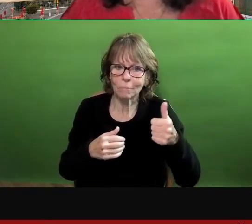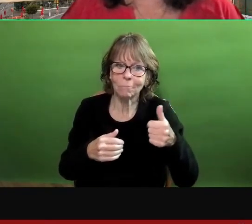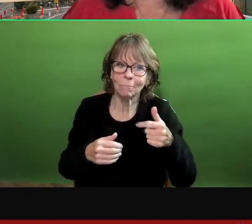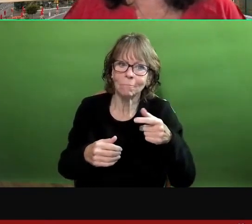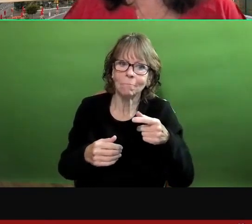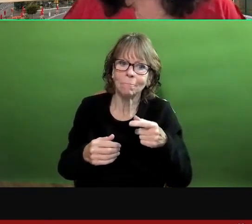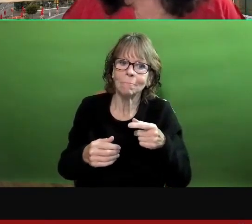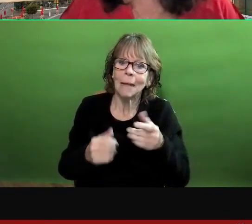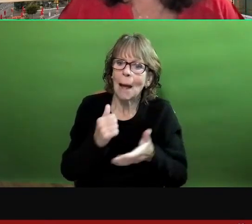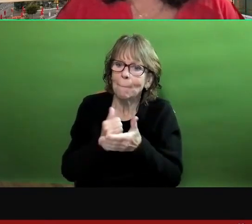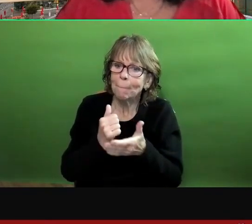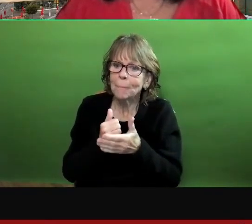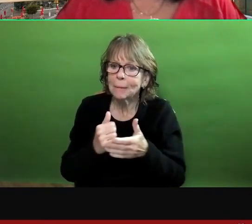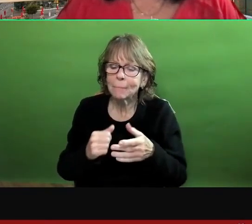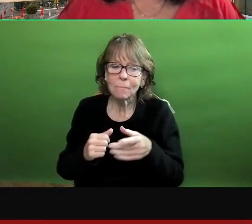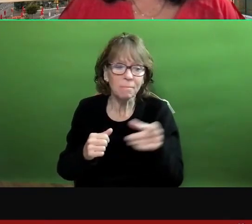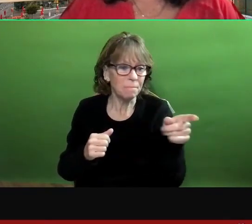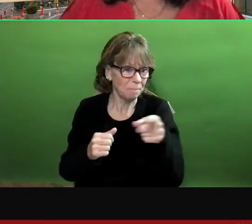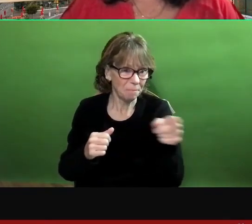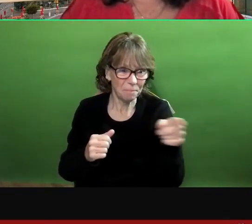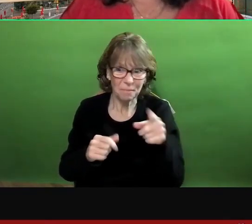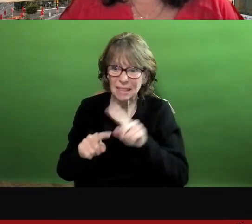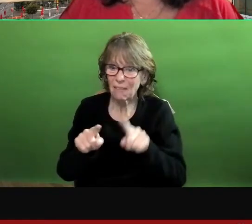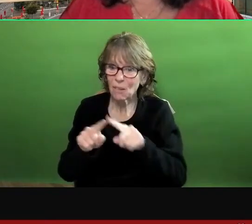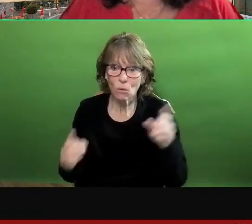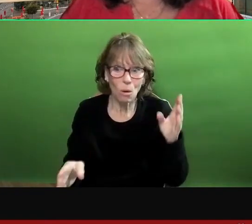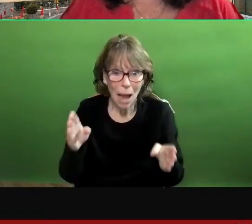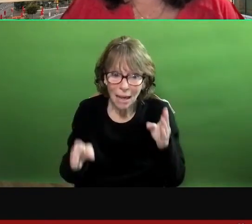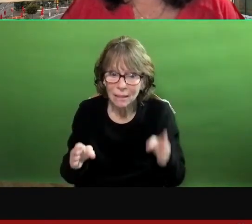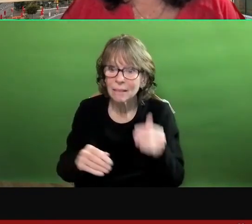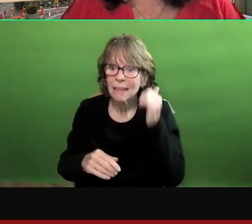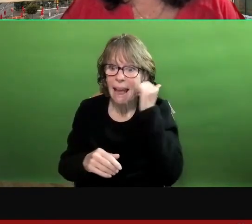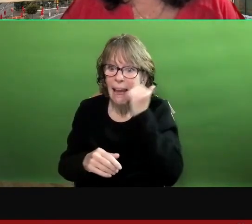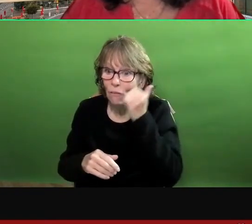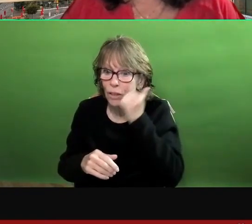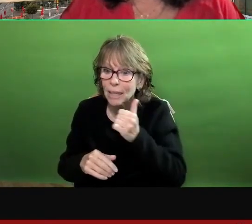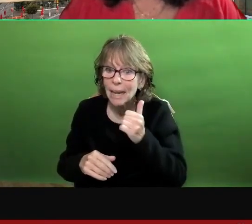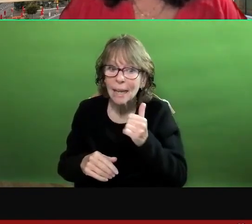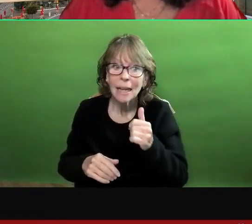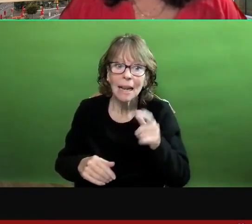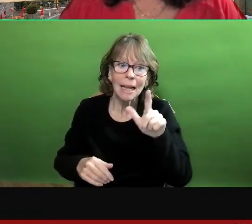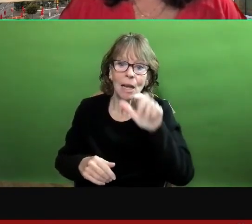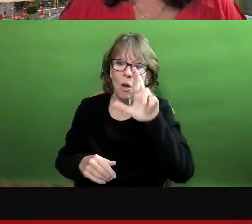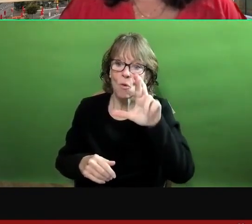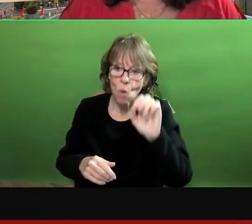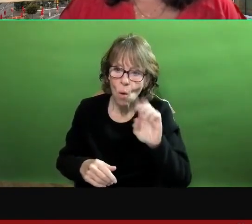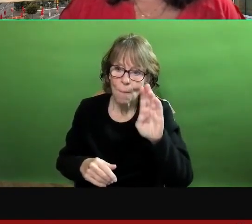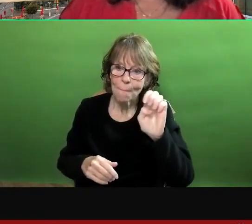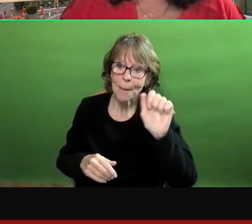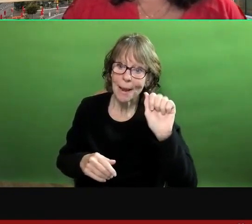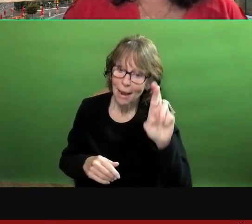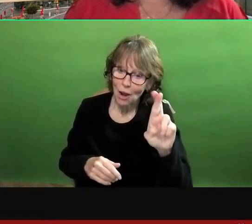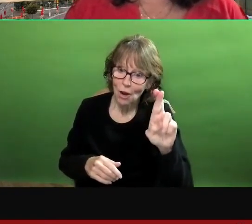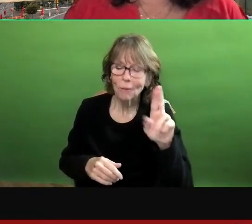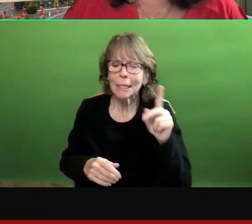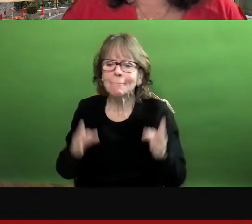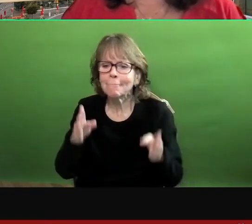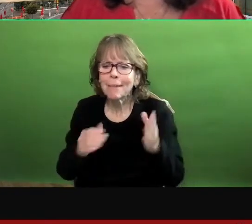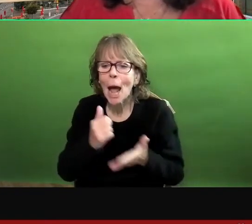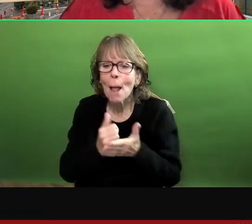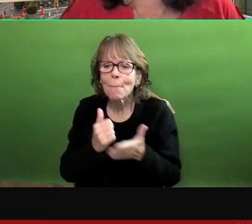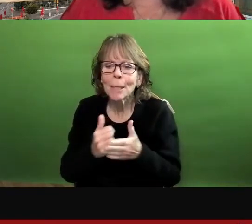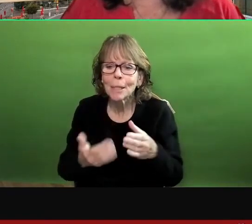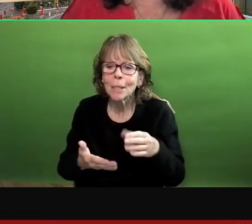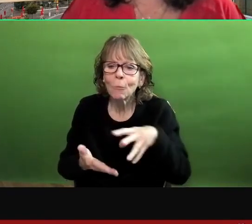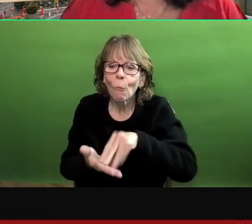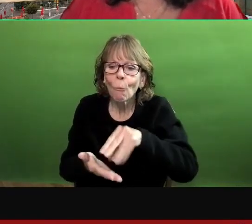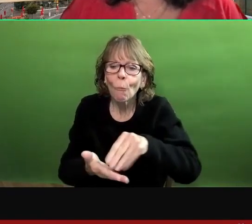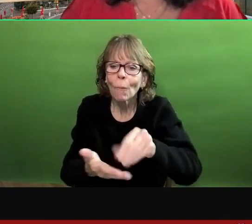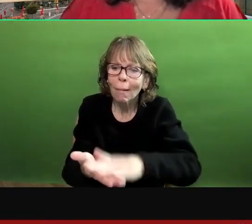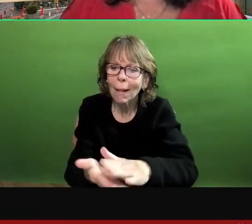living, and an example of that is Robear. There's a growing recognition of the companionship needs.